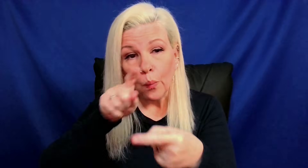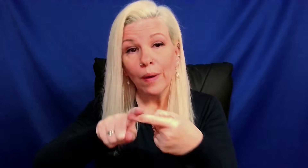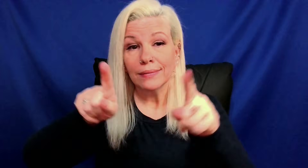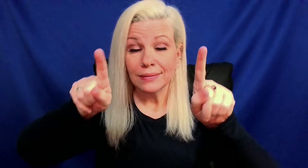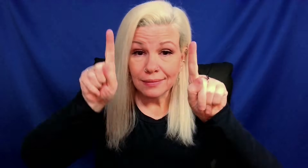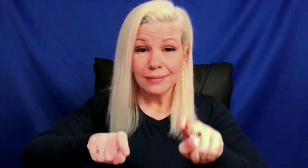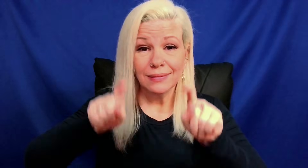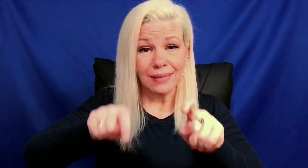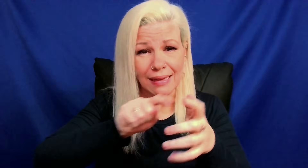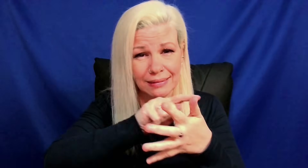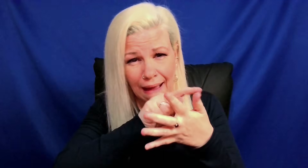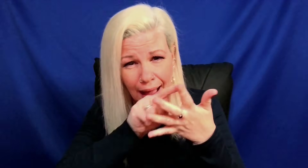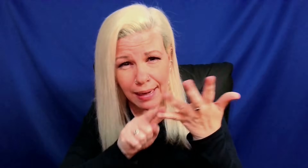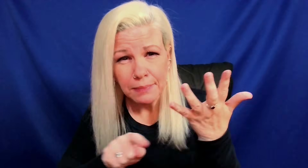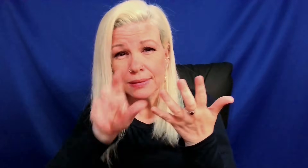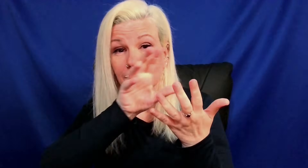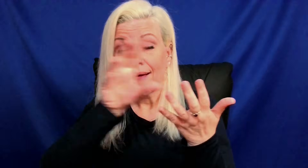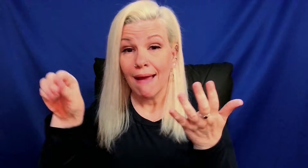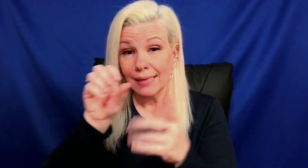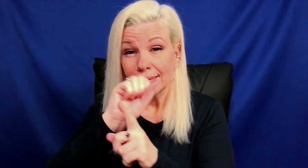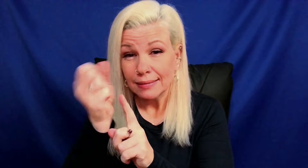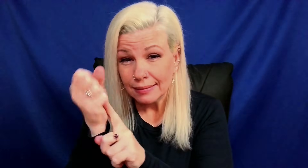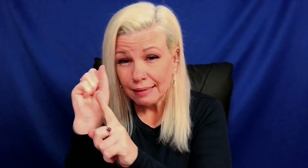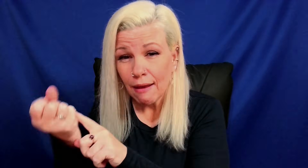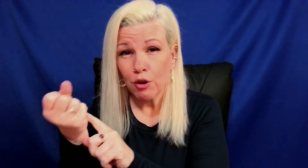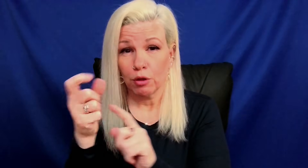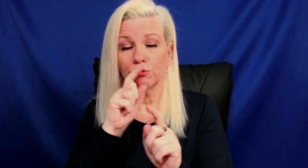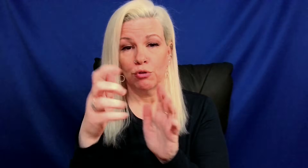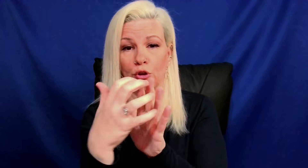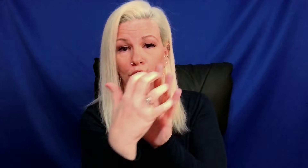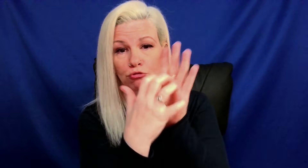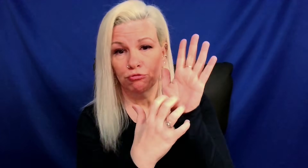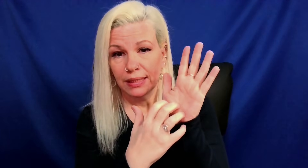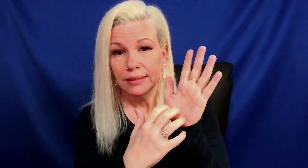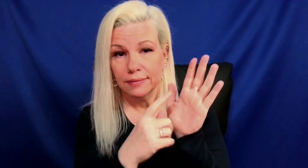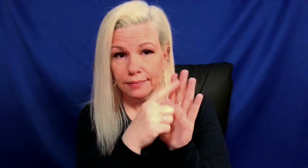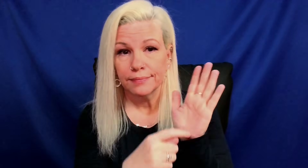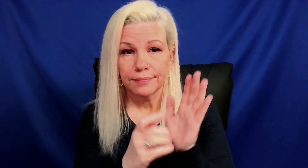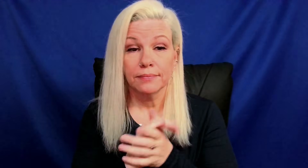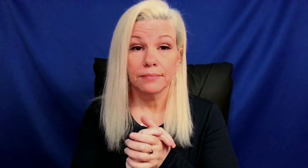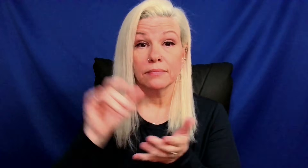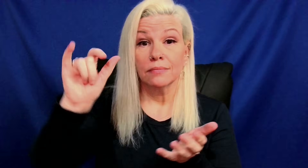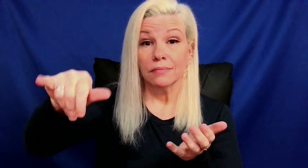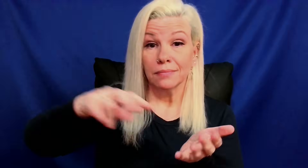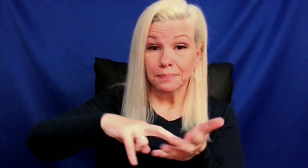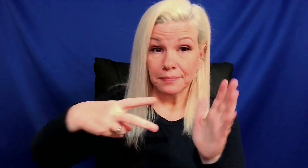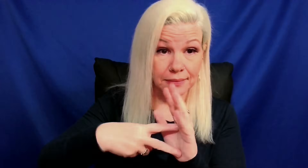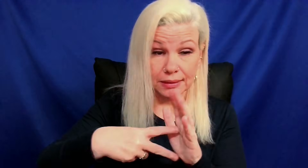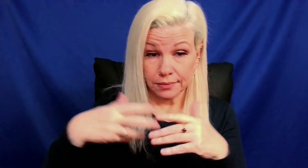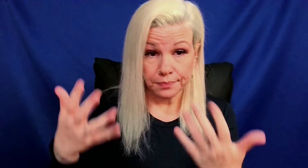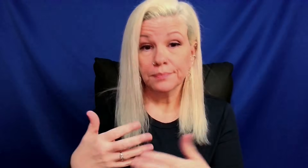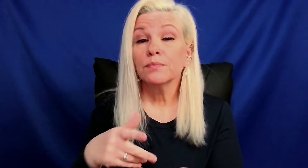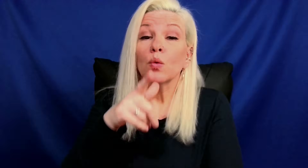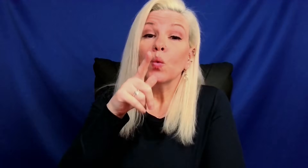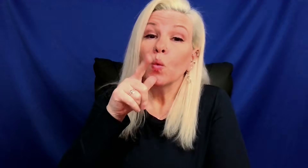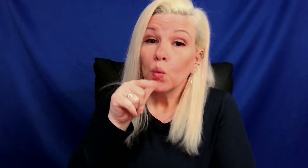when test items and scenarios are written. This means who writes the scripts matters,